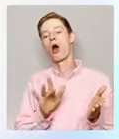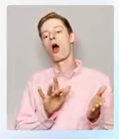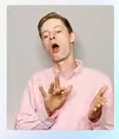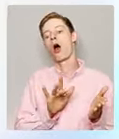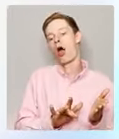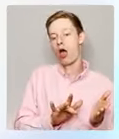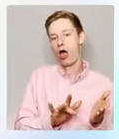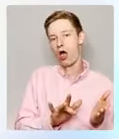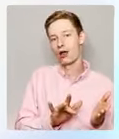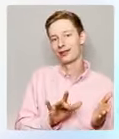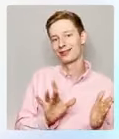the interaction will stick to the last one the user moved to.